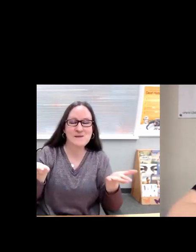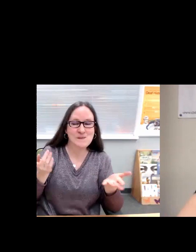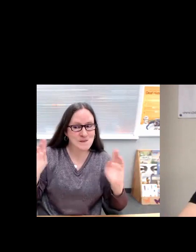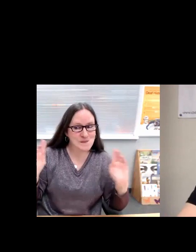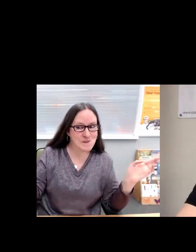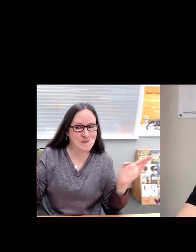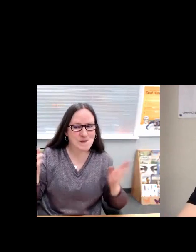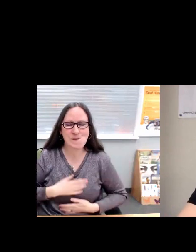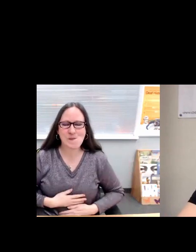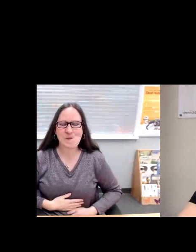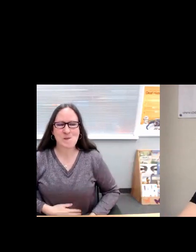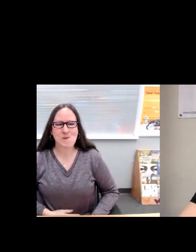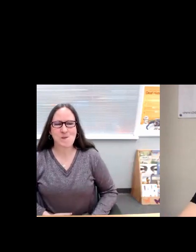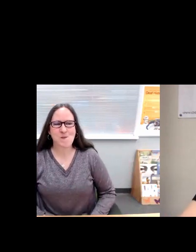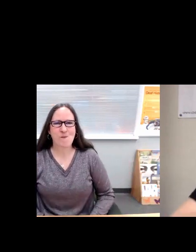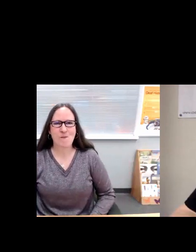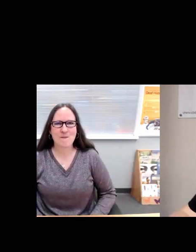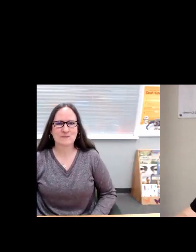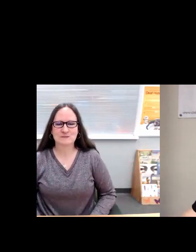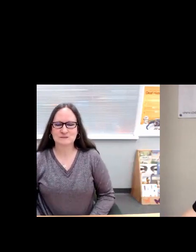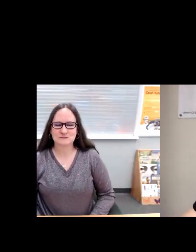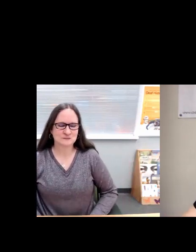Let's see your faces again. Can you turn your cameras on please?